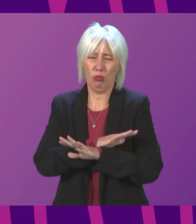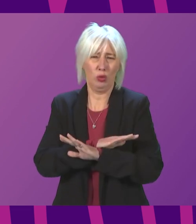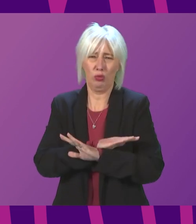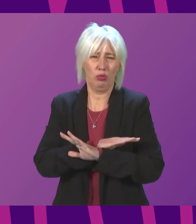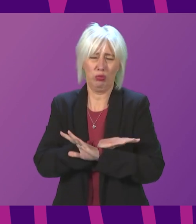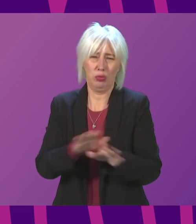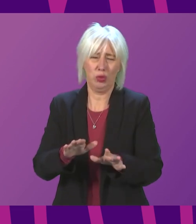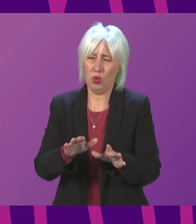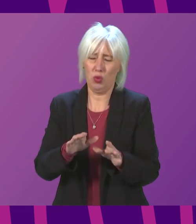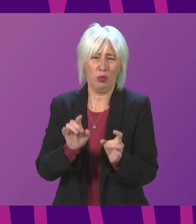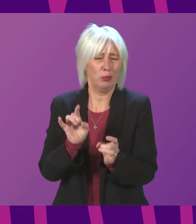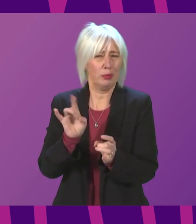of his position?